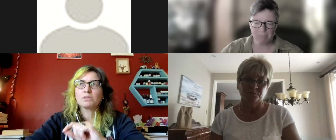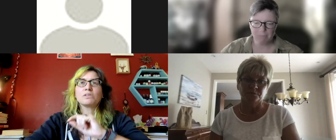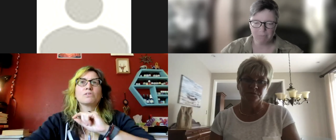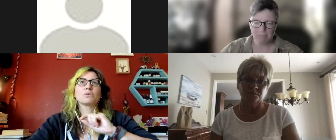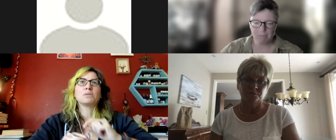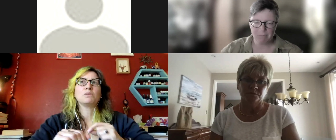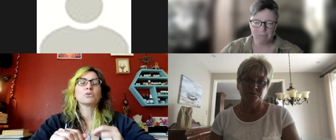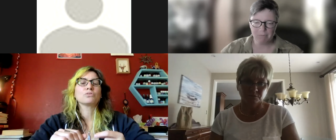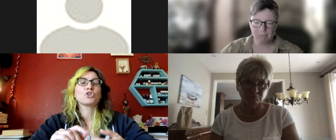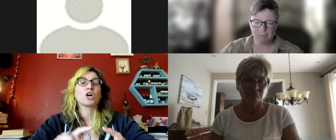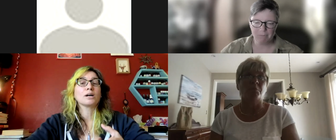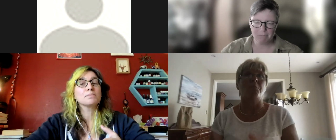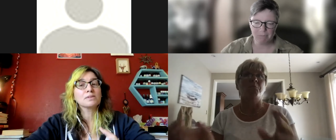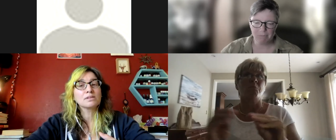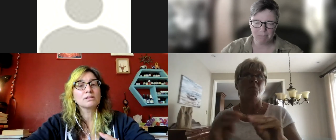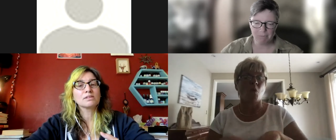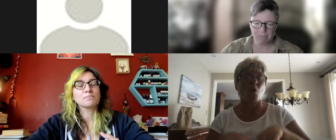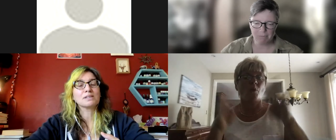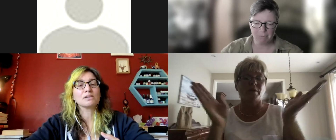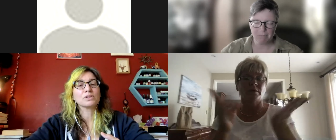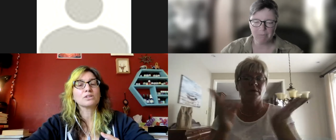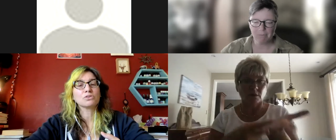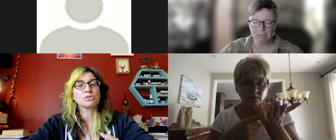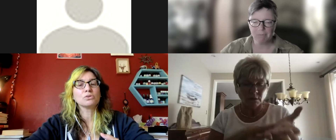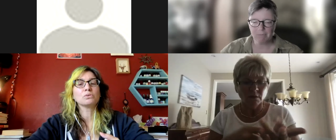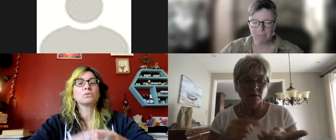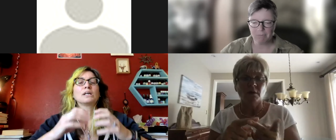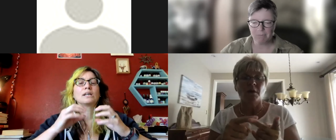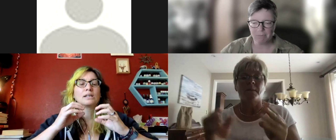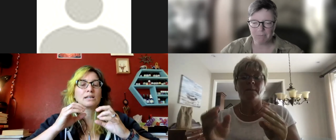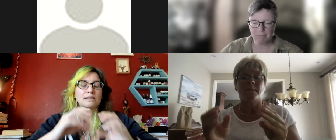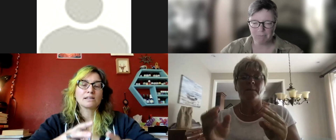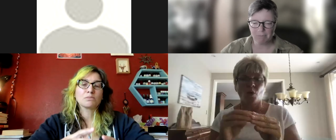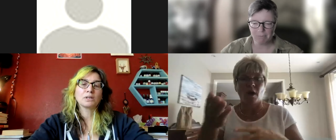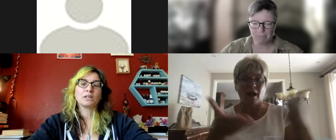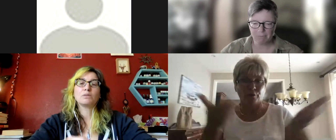we see so many more jobs specific to accessibility,